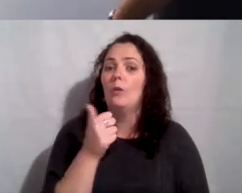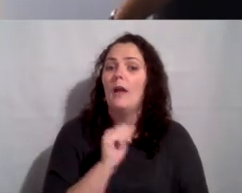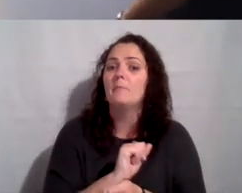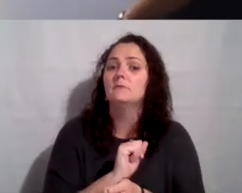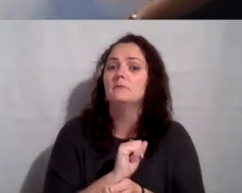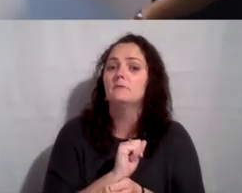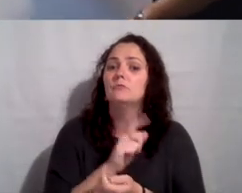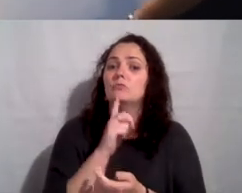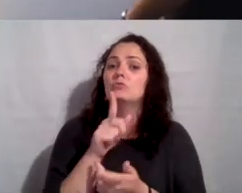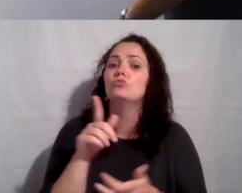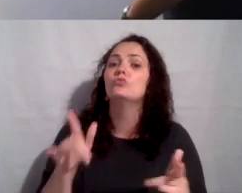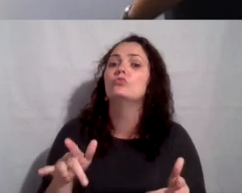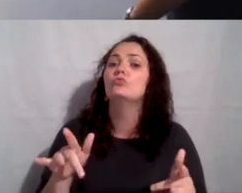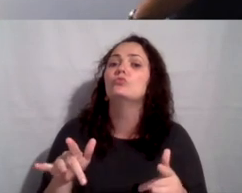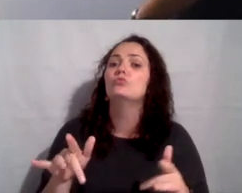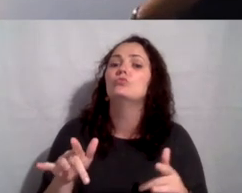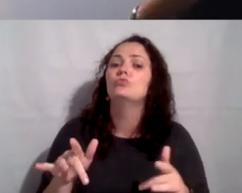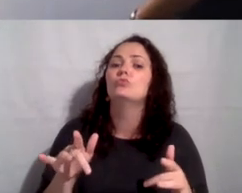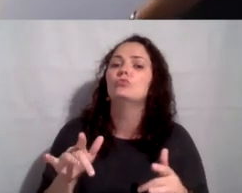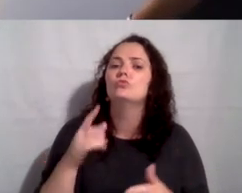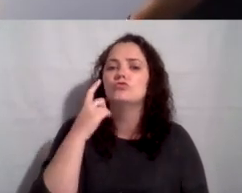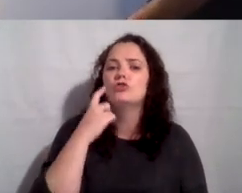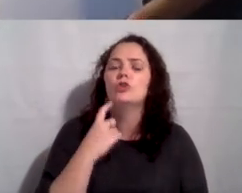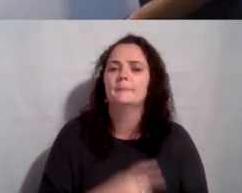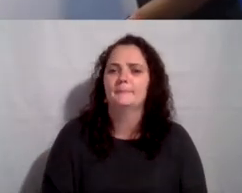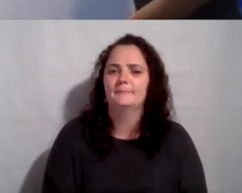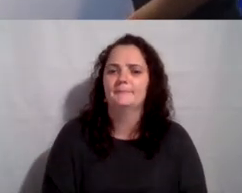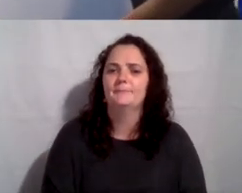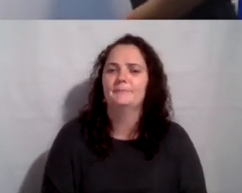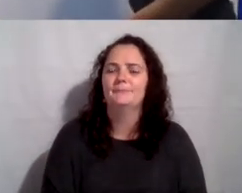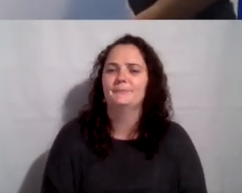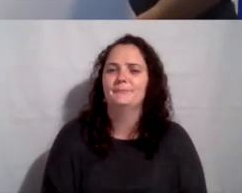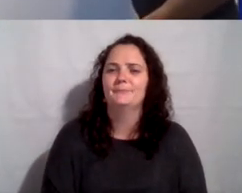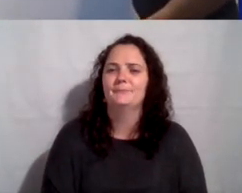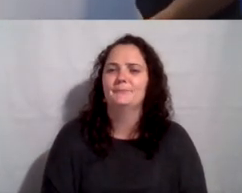try it so that you have those edges. It's also because I’ve got a giant sheet